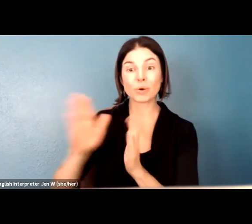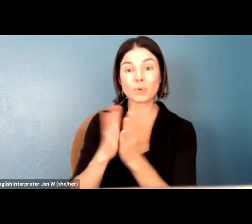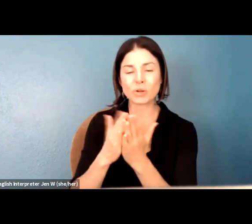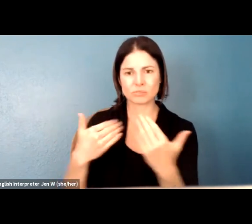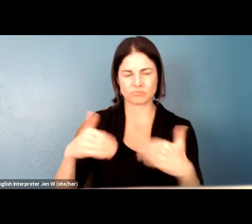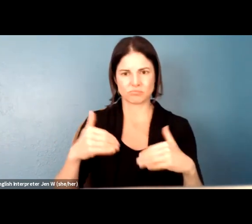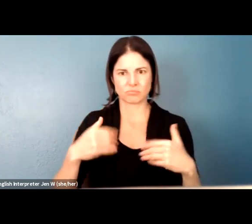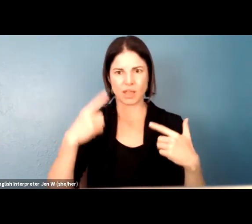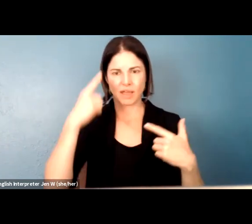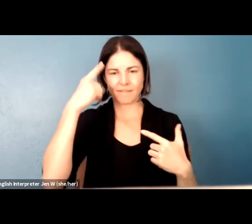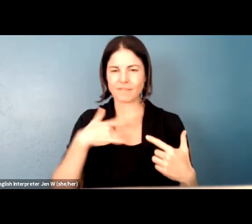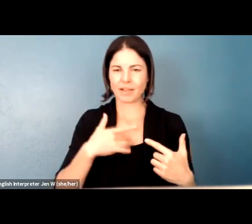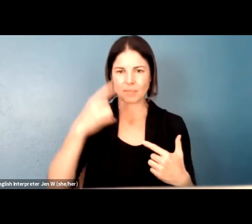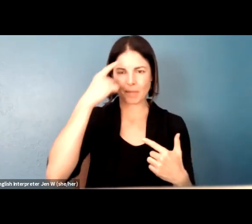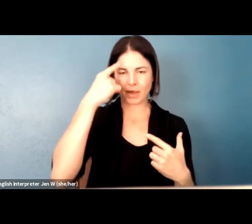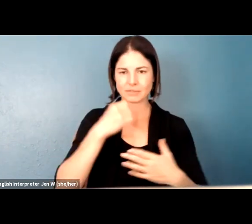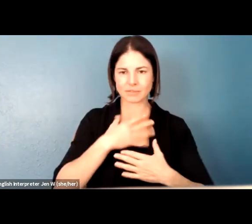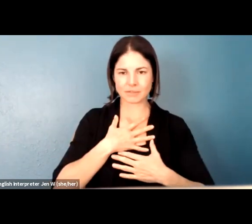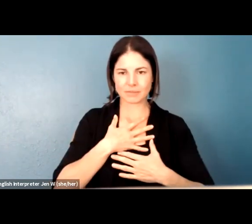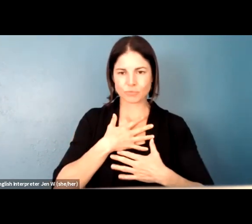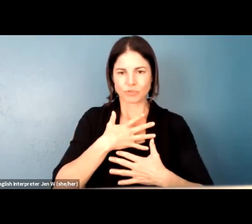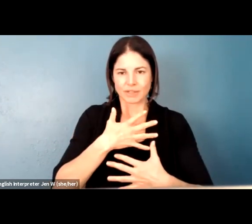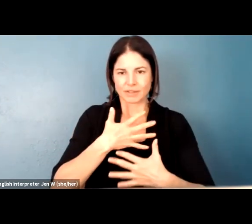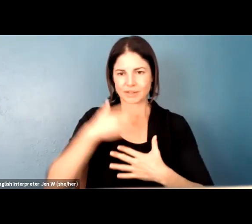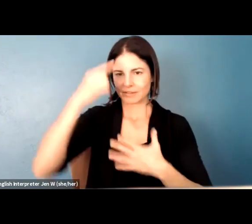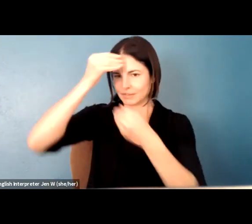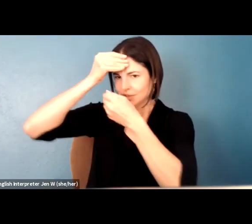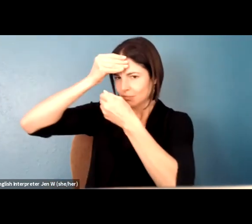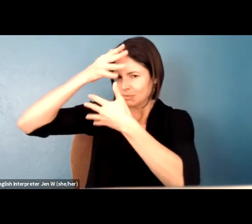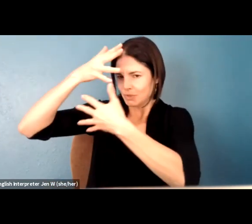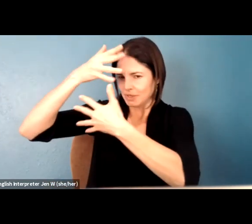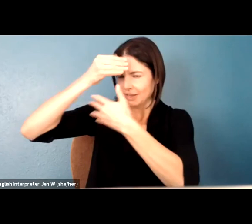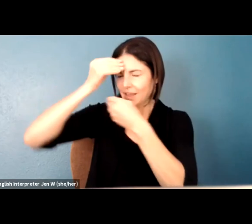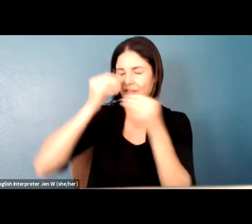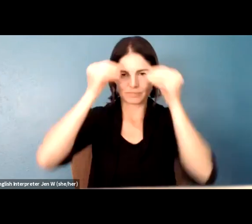deep breath and able to expand it is revelation. And